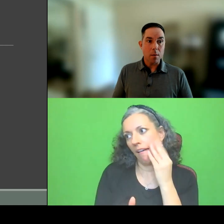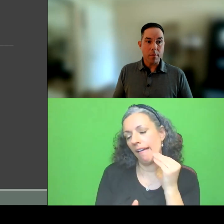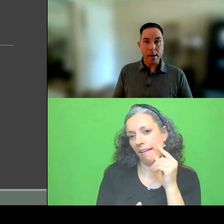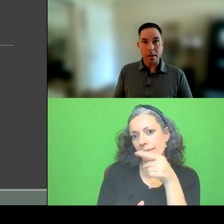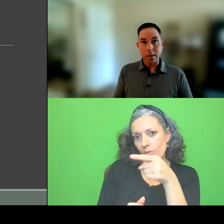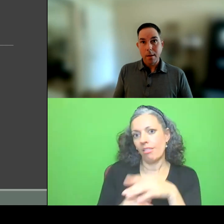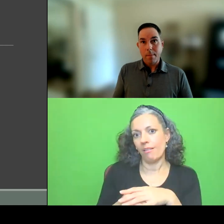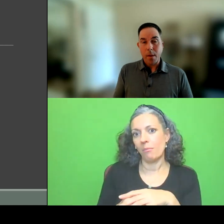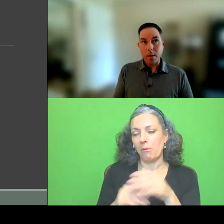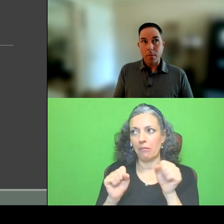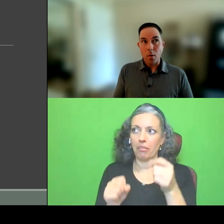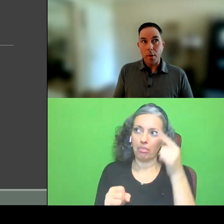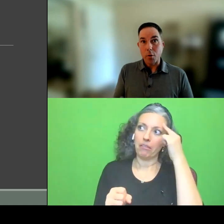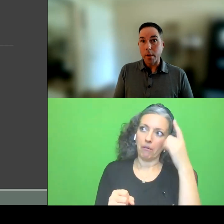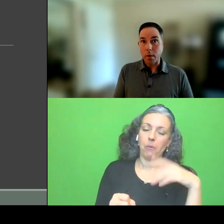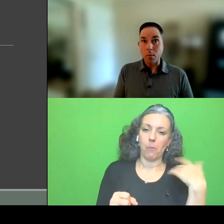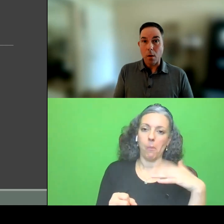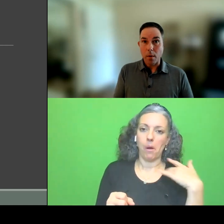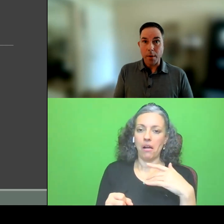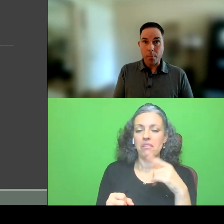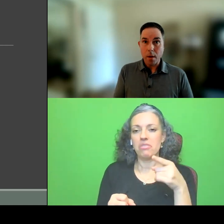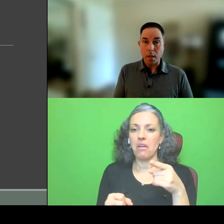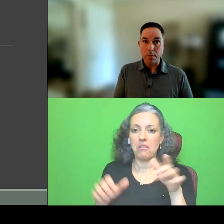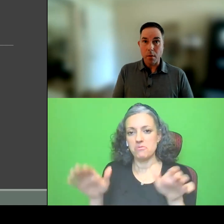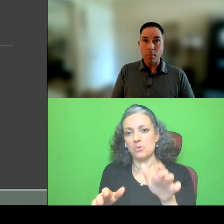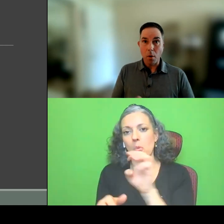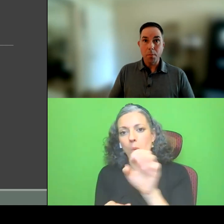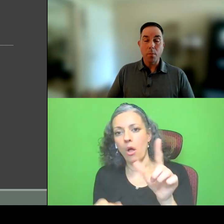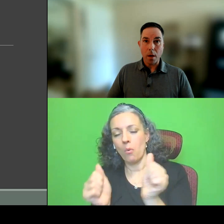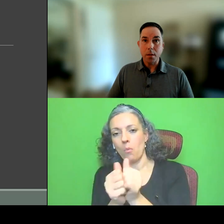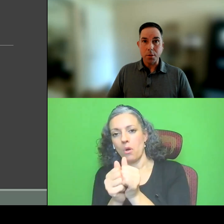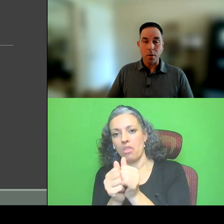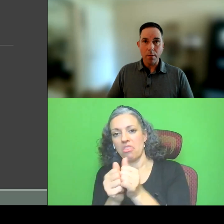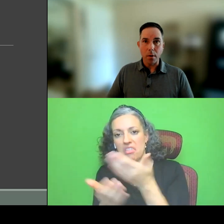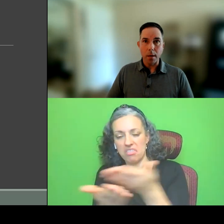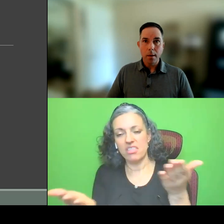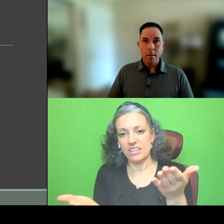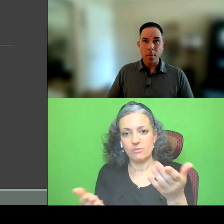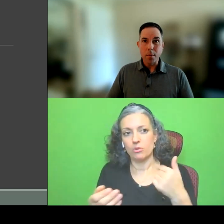You can scale up the fact that even though they are doing well with their product, if you have multiple products that you're offering,